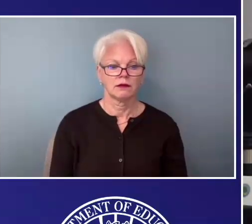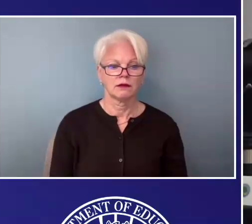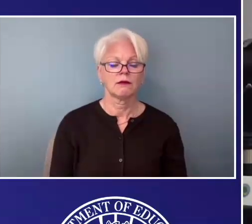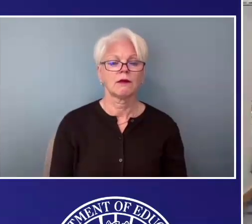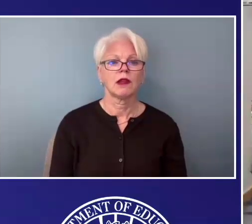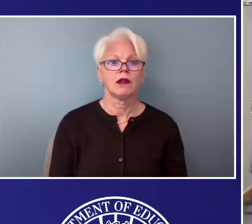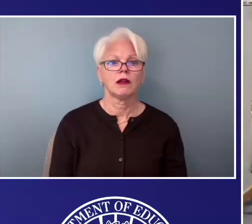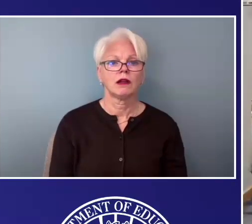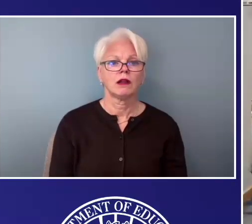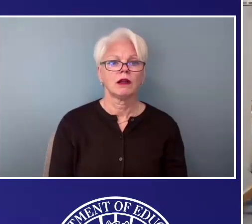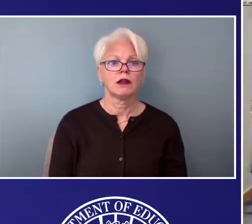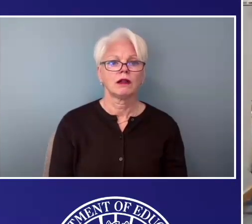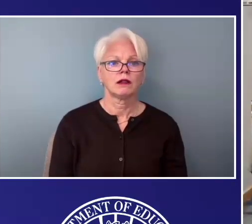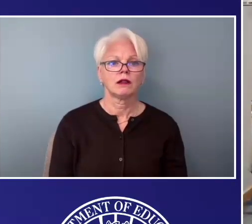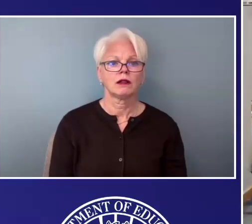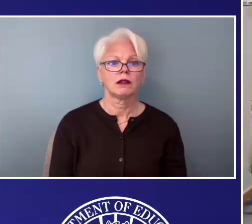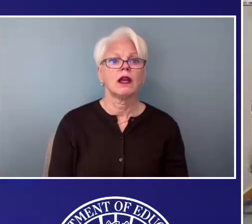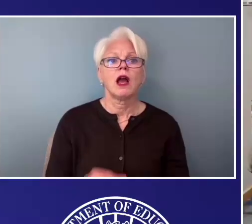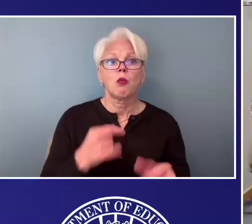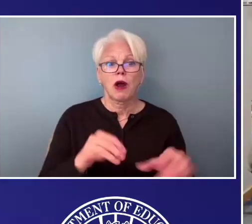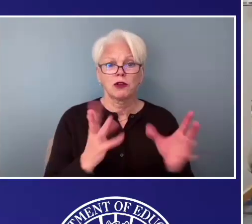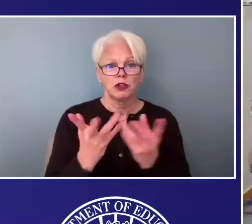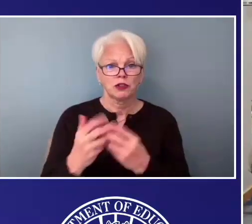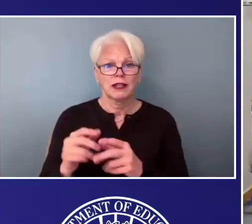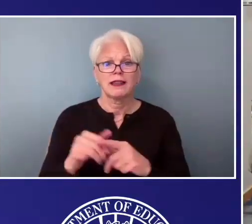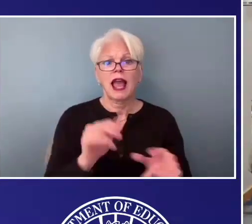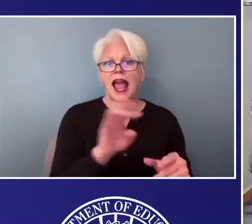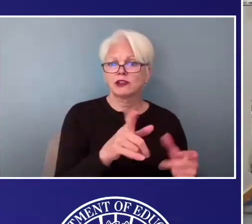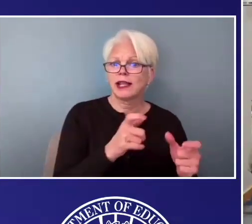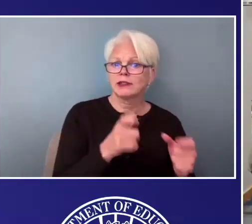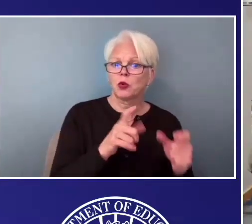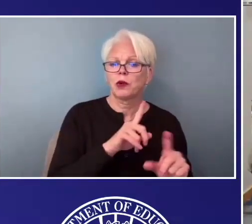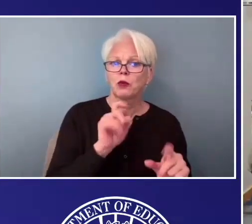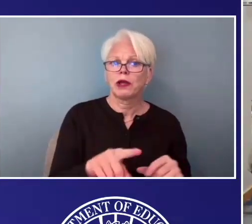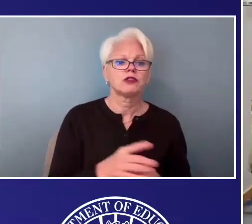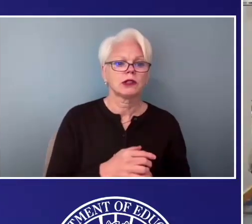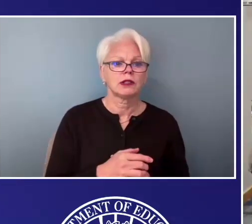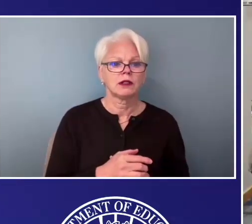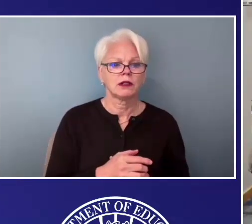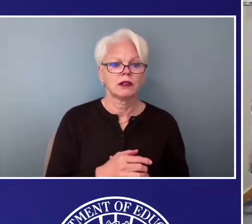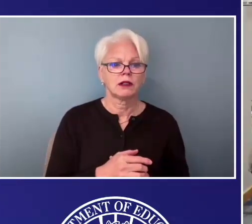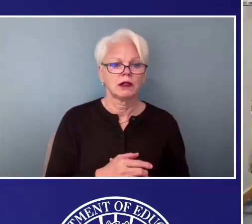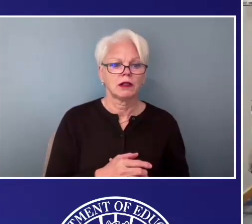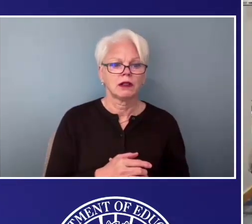As you're assembling that, Ashley has a quick question. I just want -- Sure. Sorry. I just wanted to confirm that you --